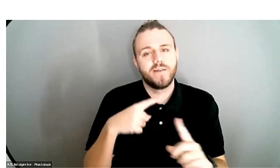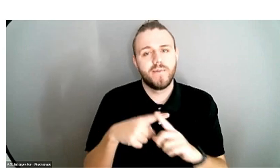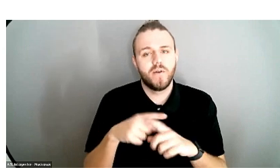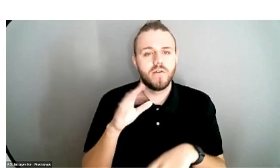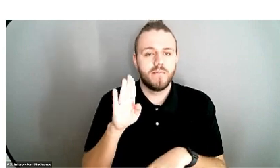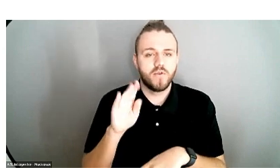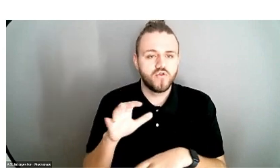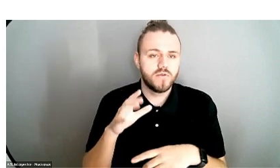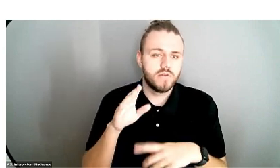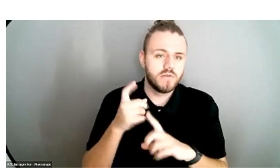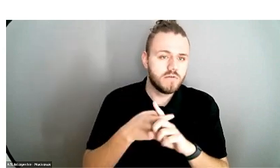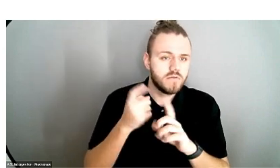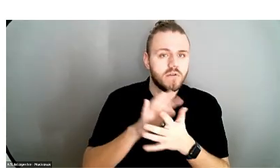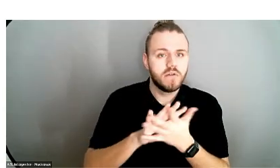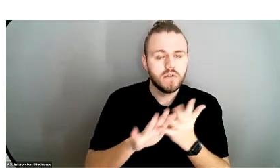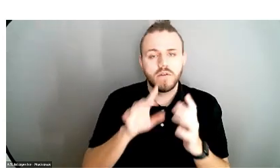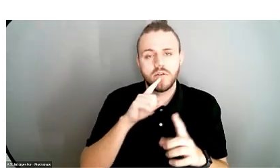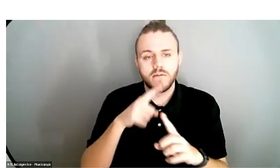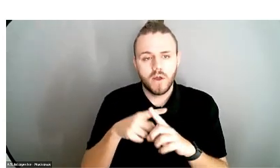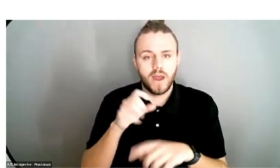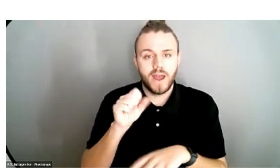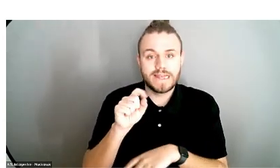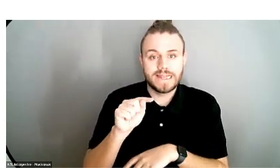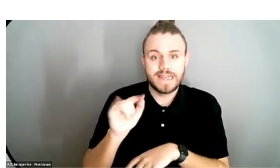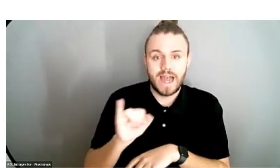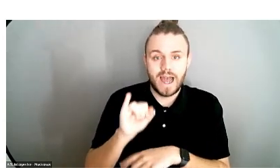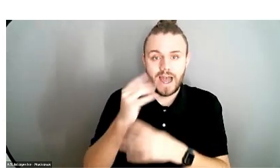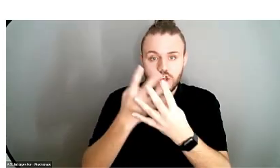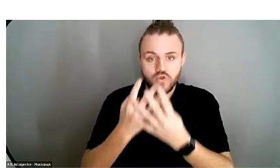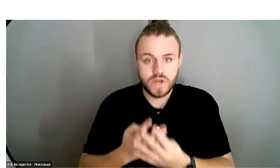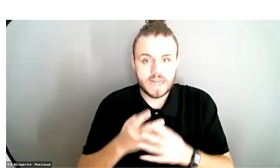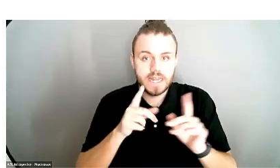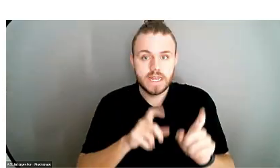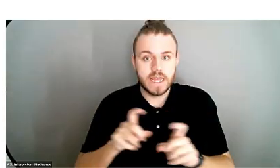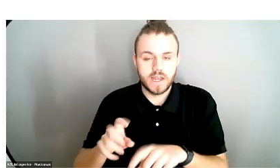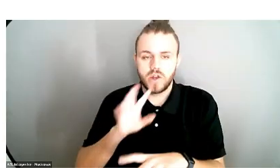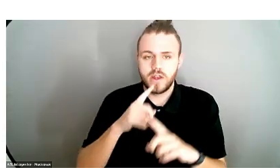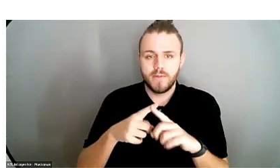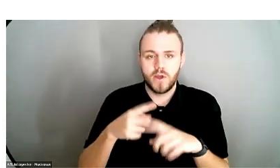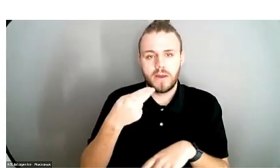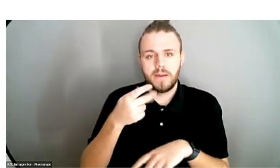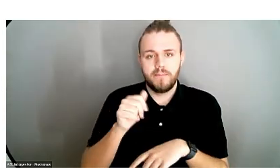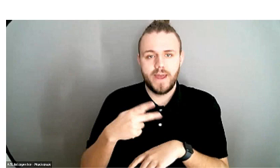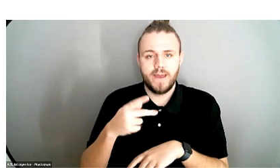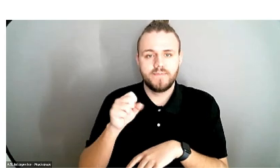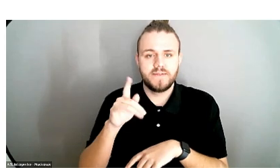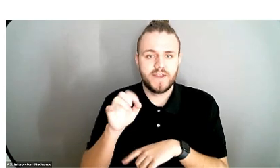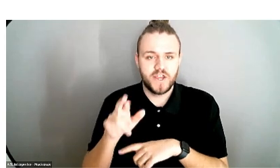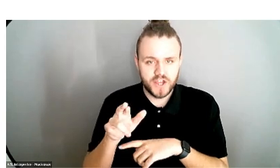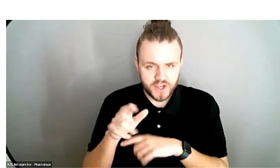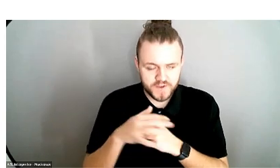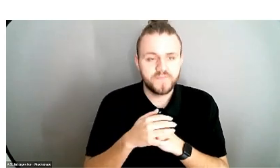talking about STI screening, talking about pap smears. So her mother actually booked